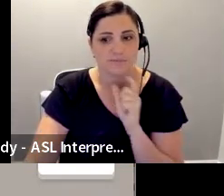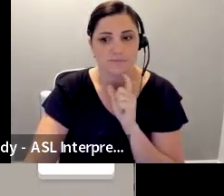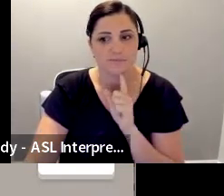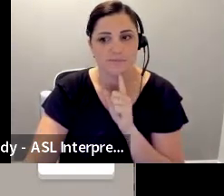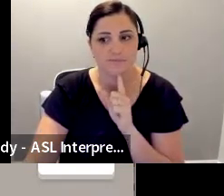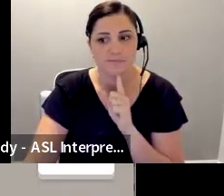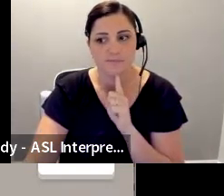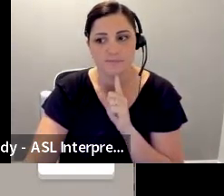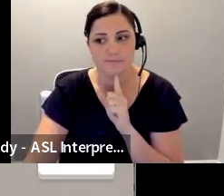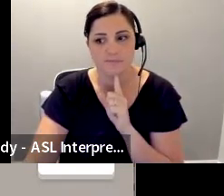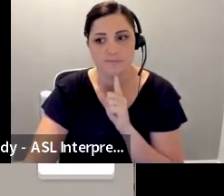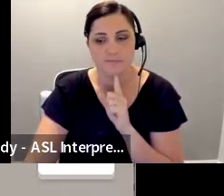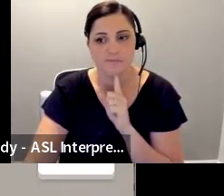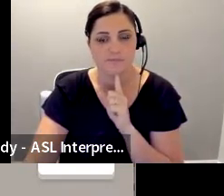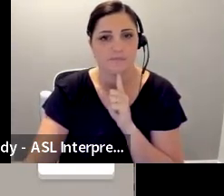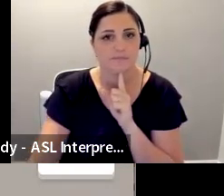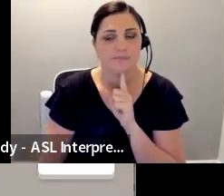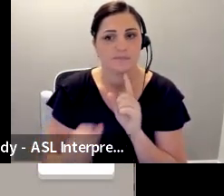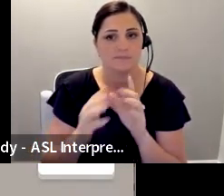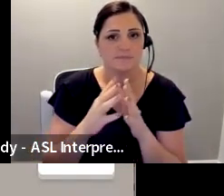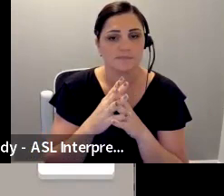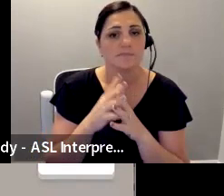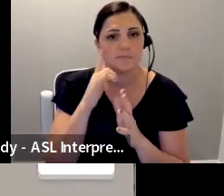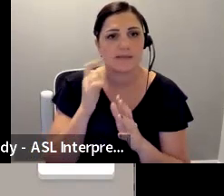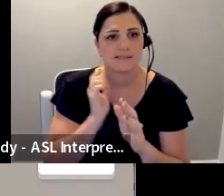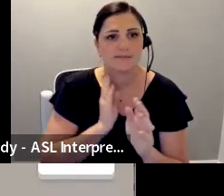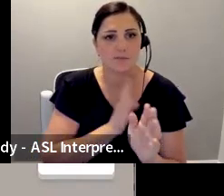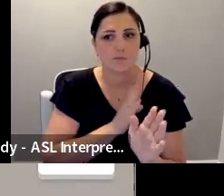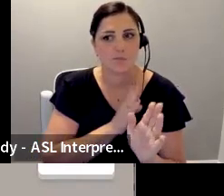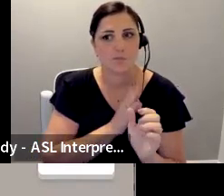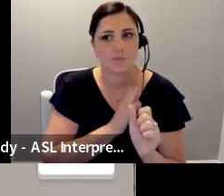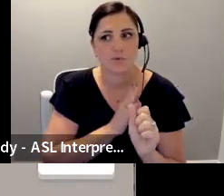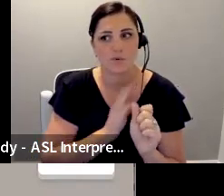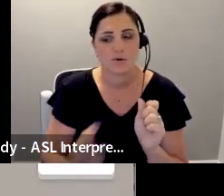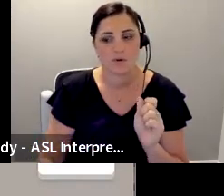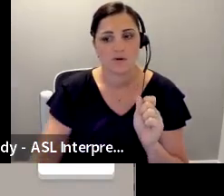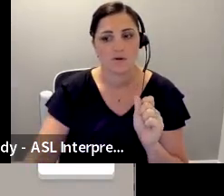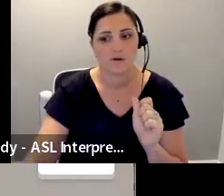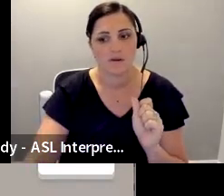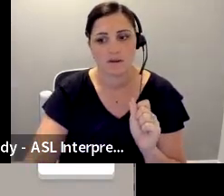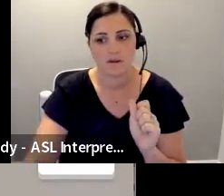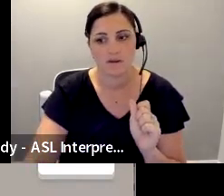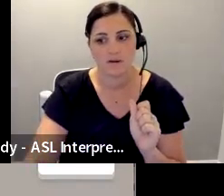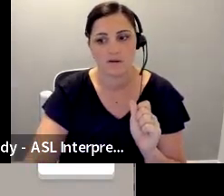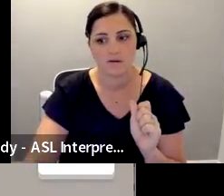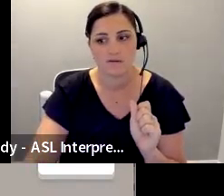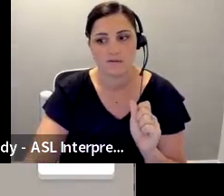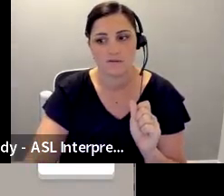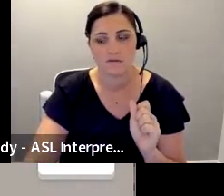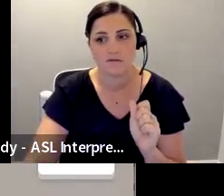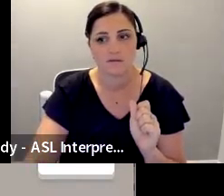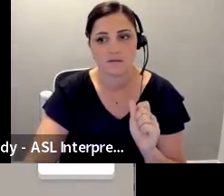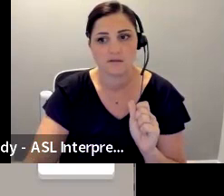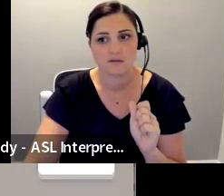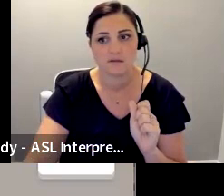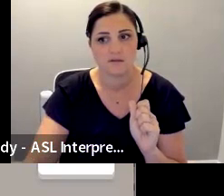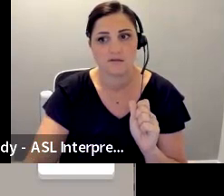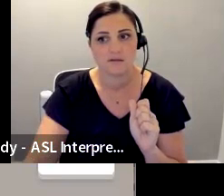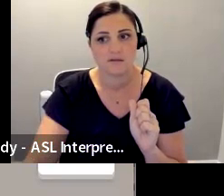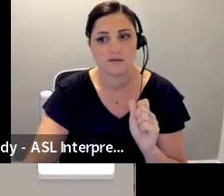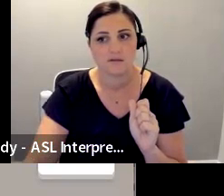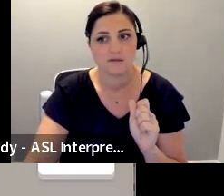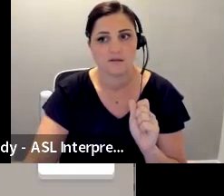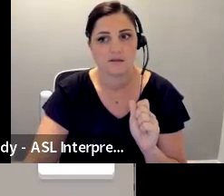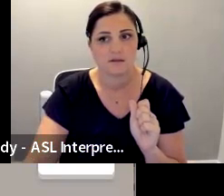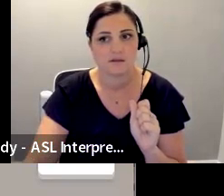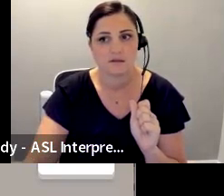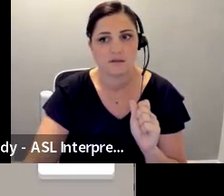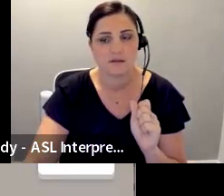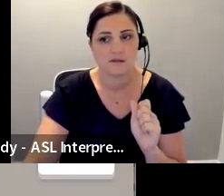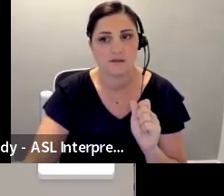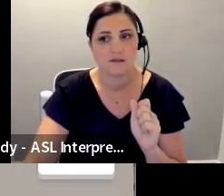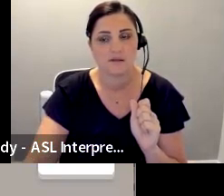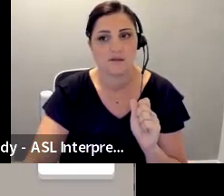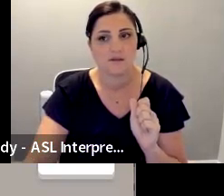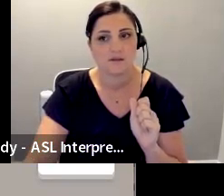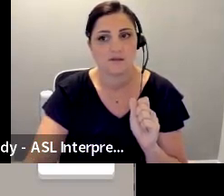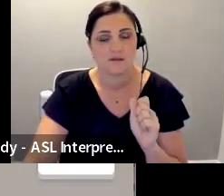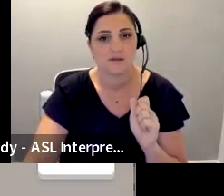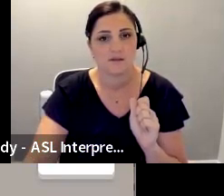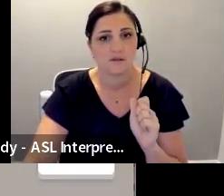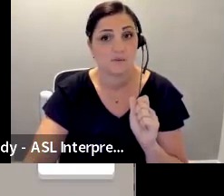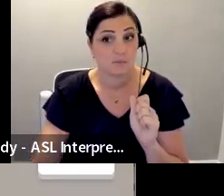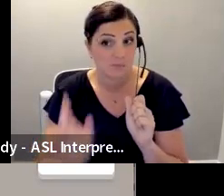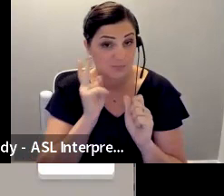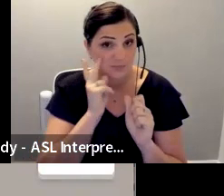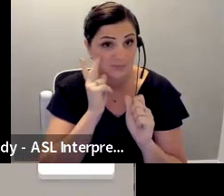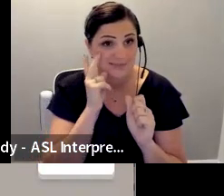: I would say Brown versus Board.